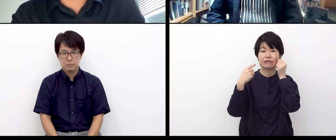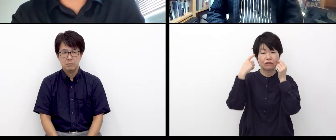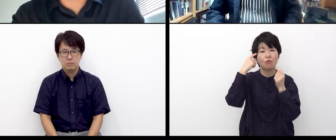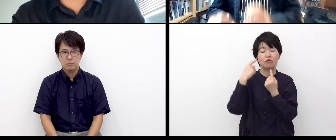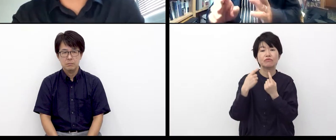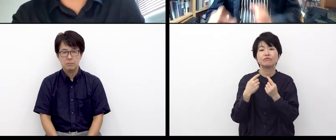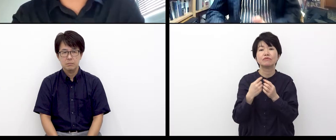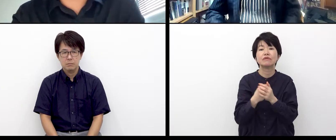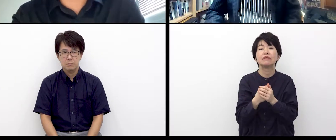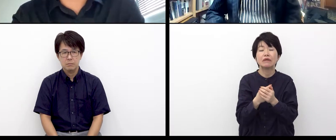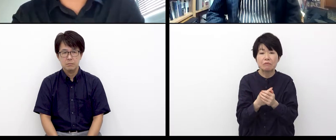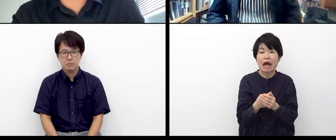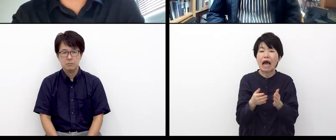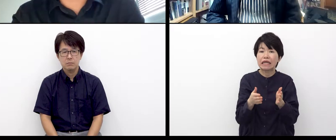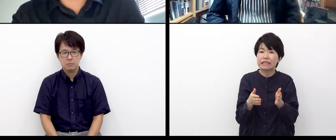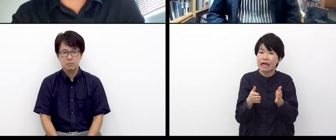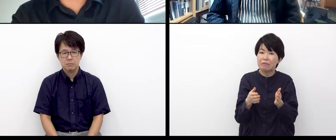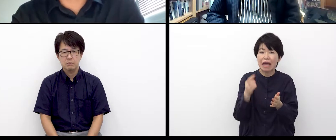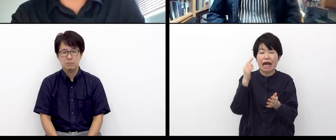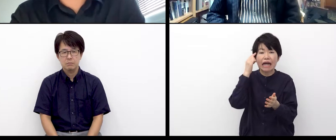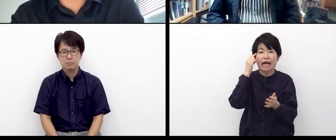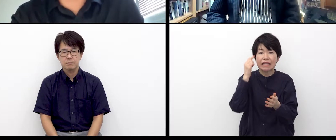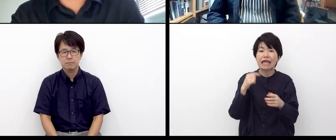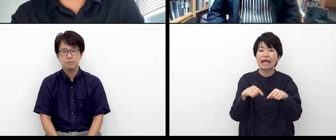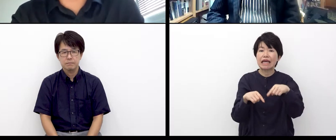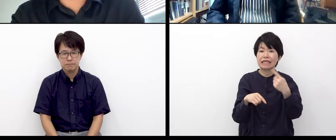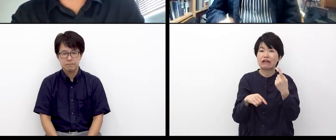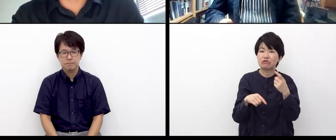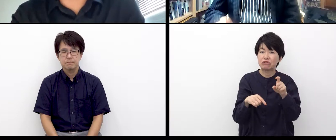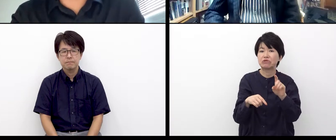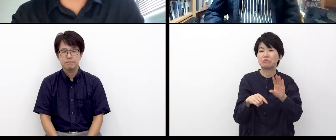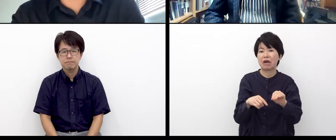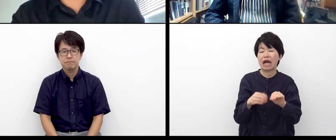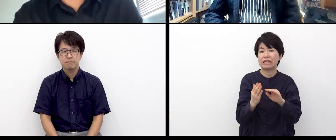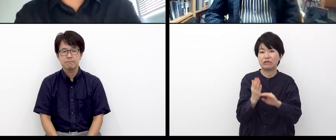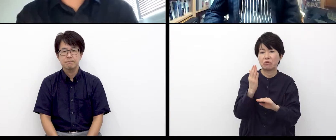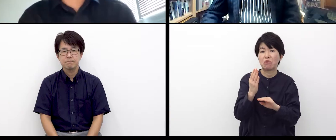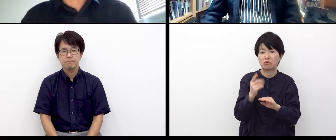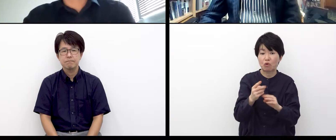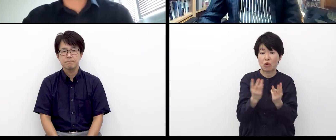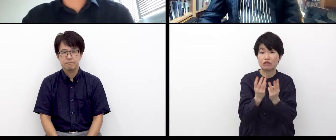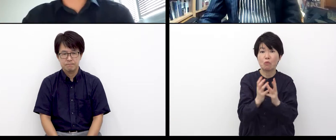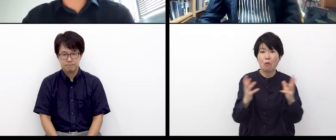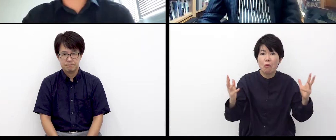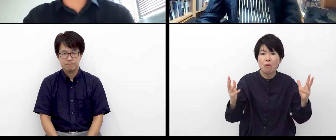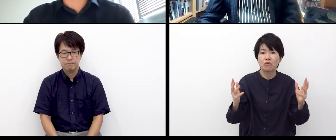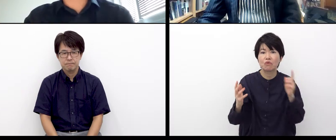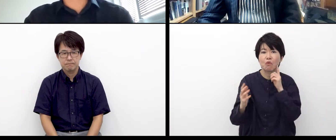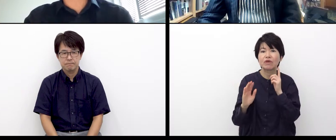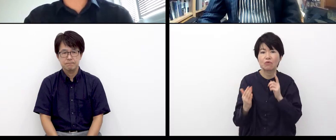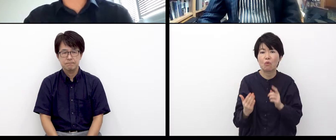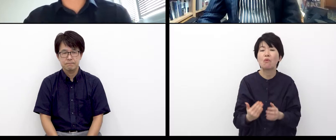At least, it’s surprising that we have over 100 million people.